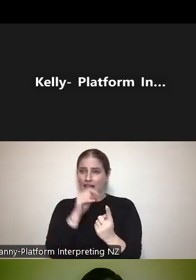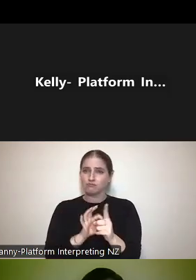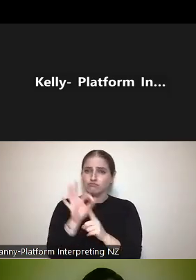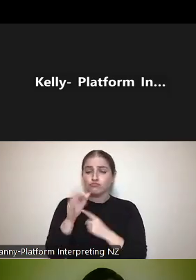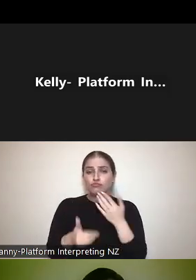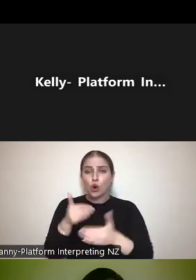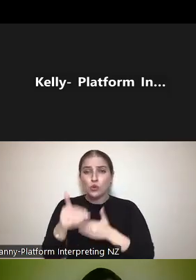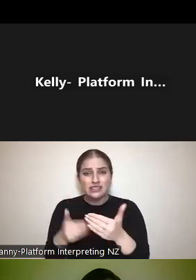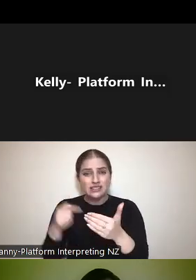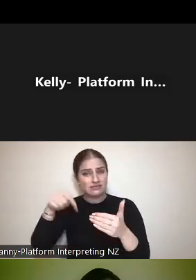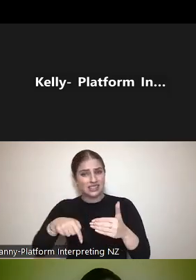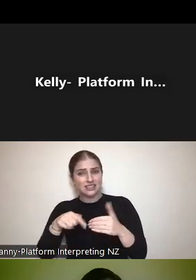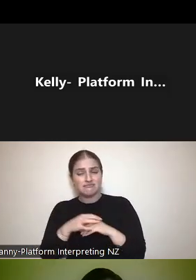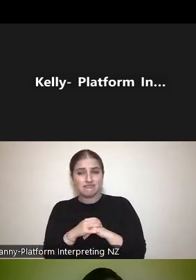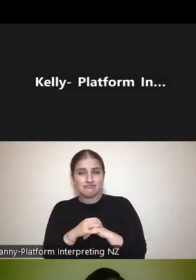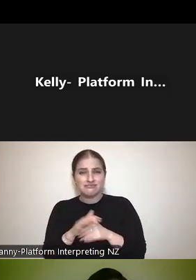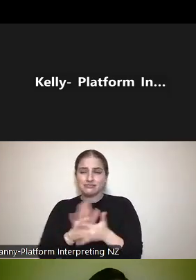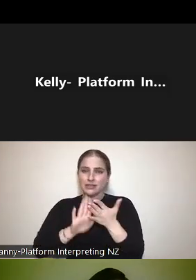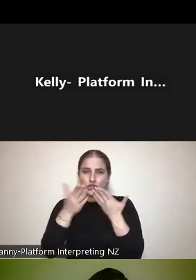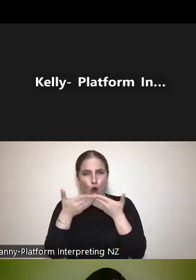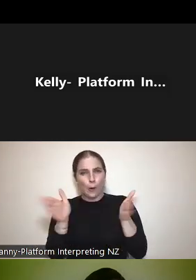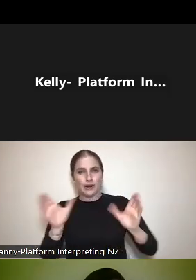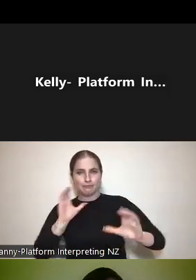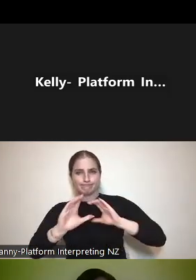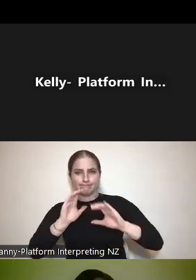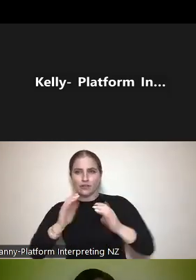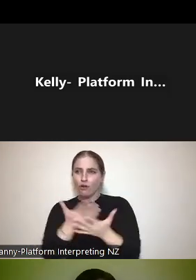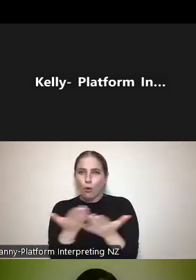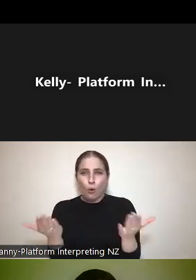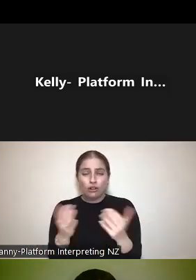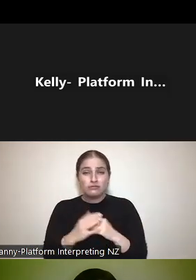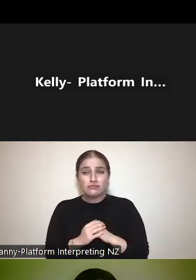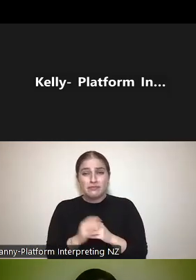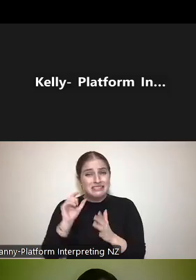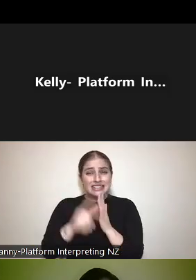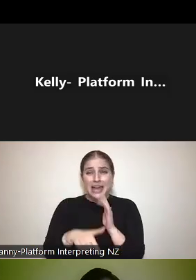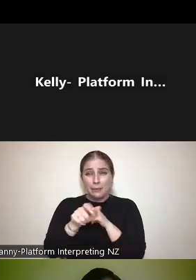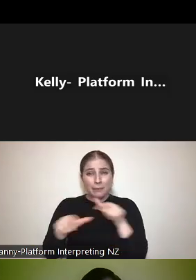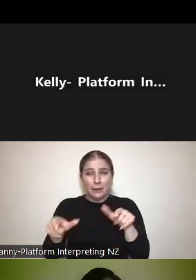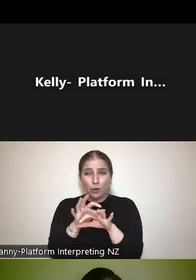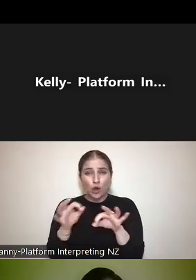the floor to everyone. Disabled people, we're not the only ones that need access, of course.